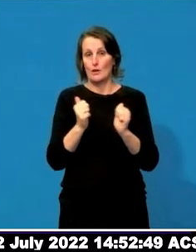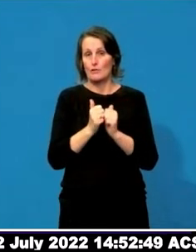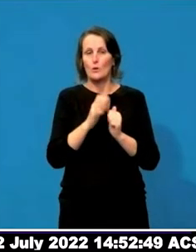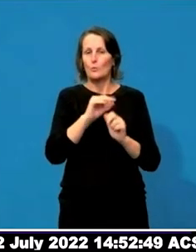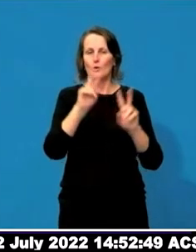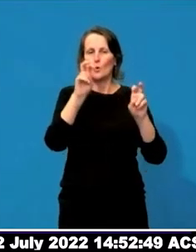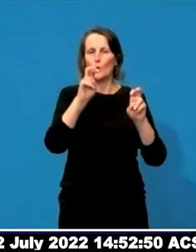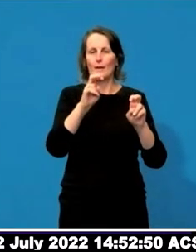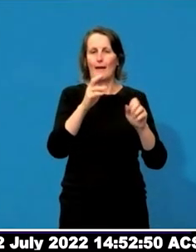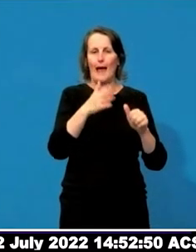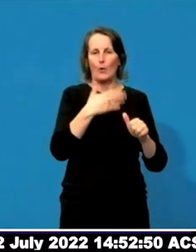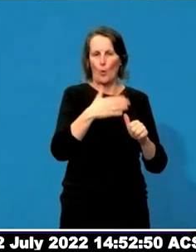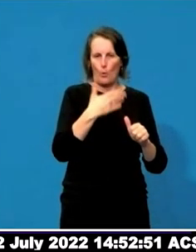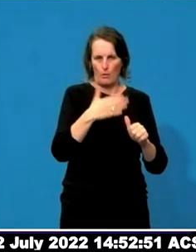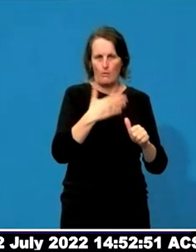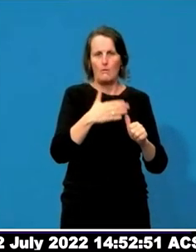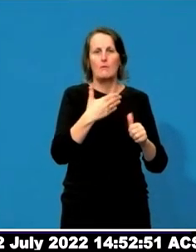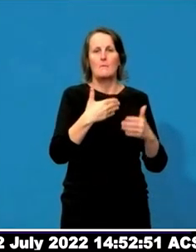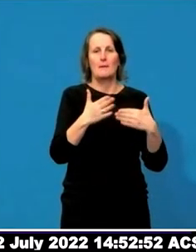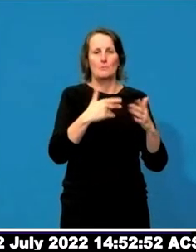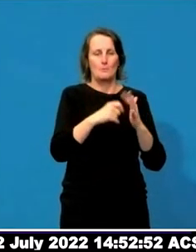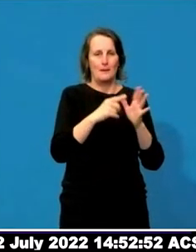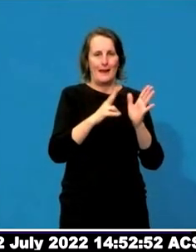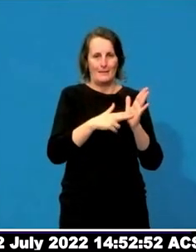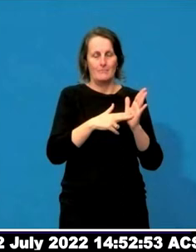because they are targeted at Aboriginal communities.